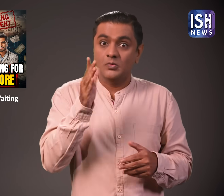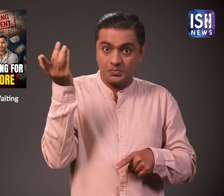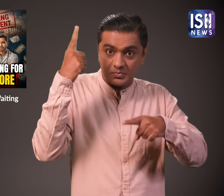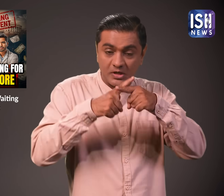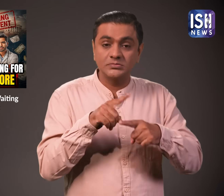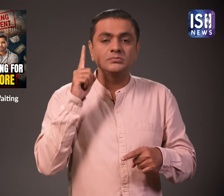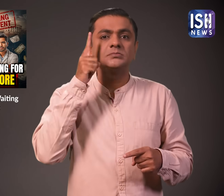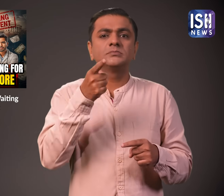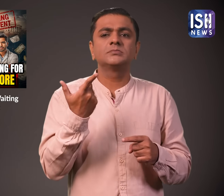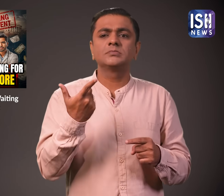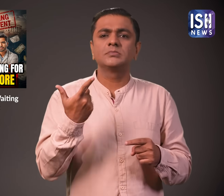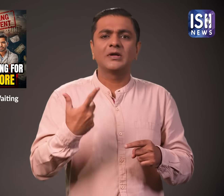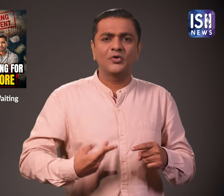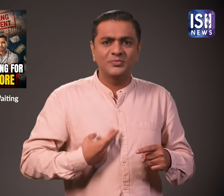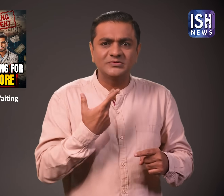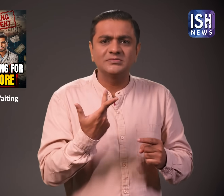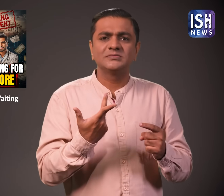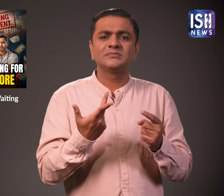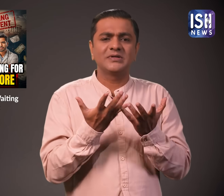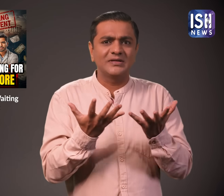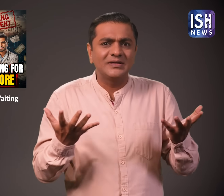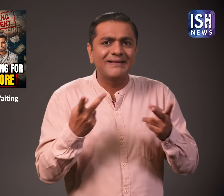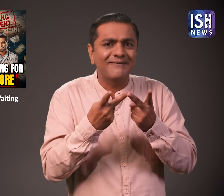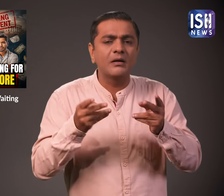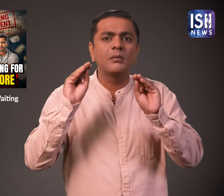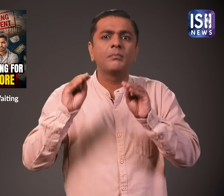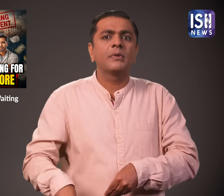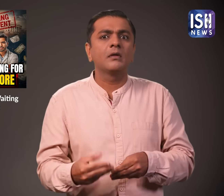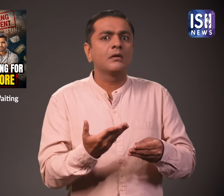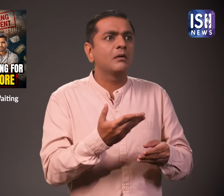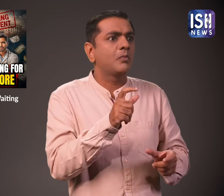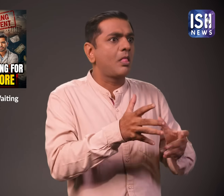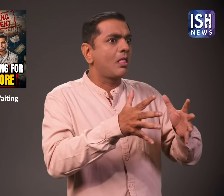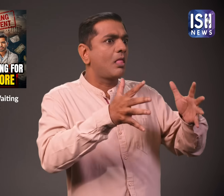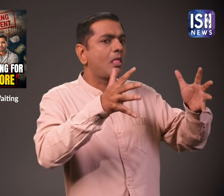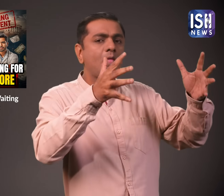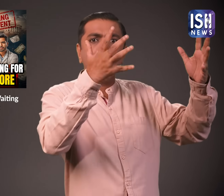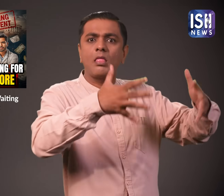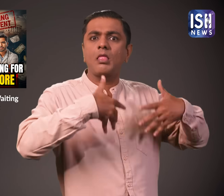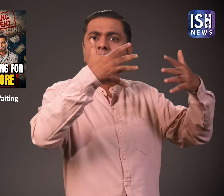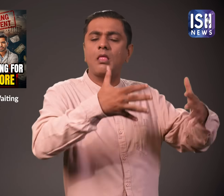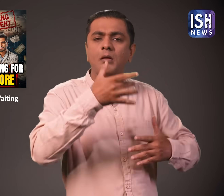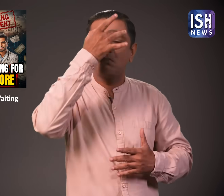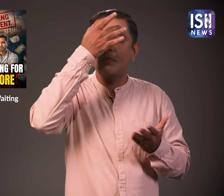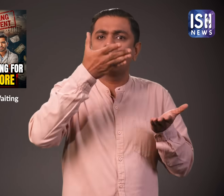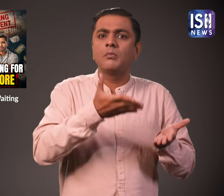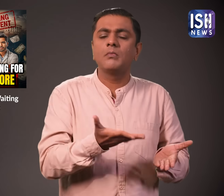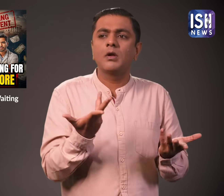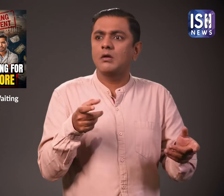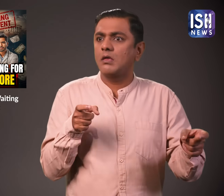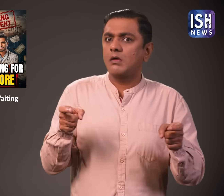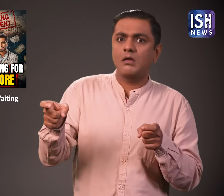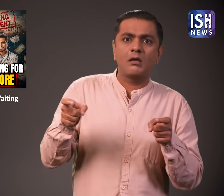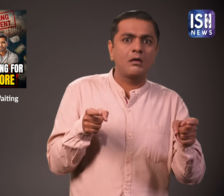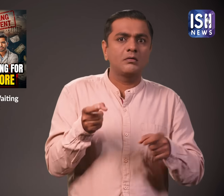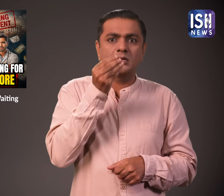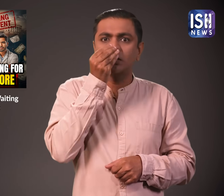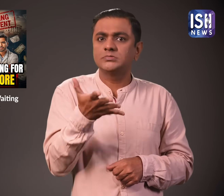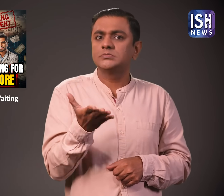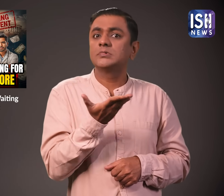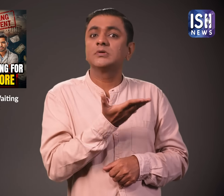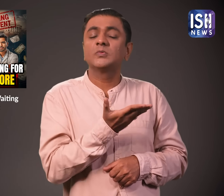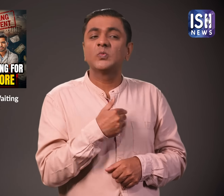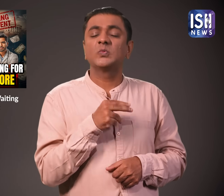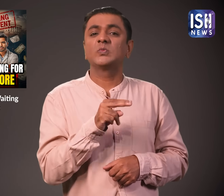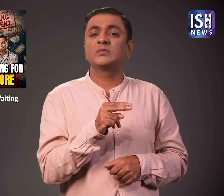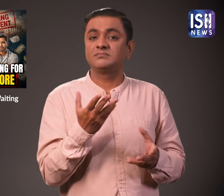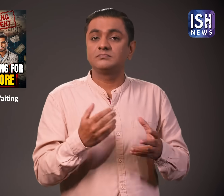The inflow of patients is very high, but the availability of equipment and surgery items is limited, creating serious management issues.